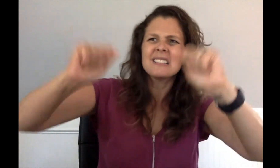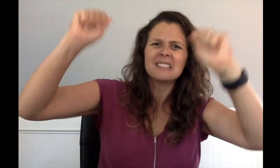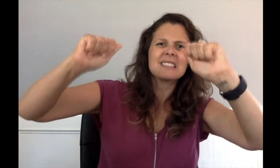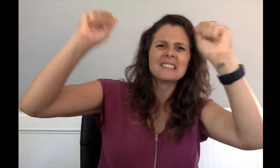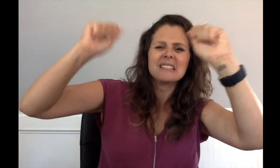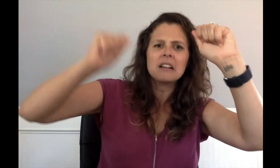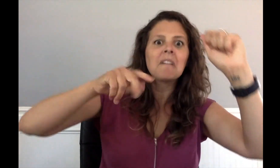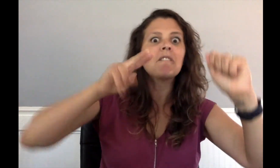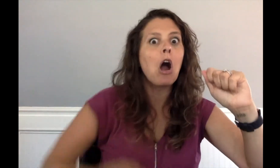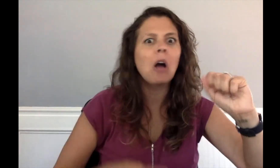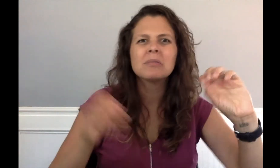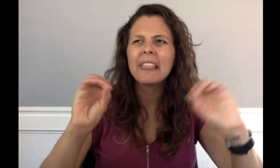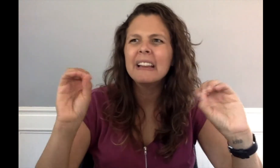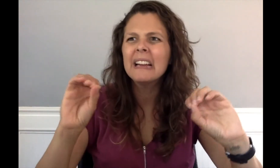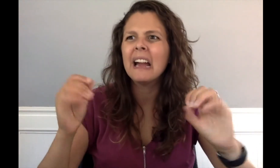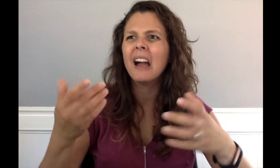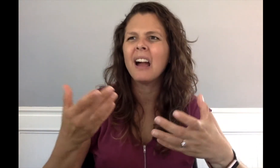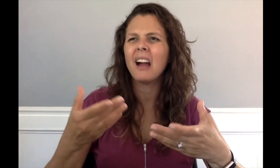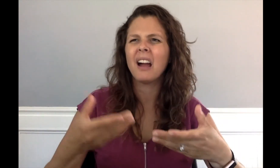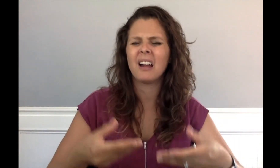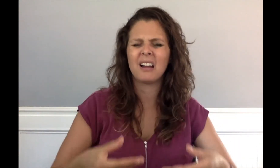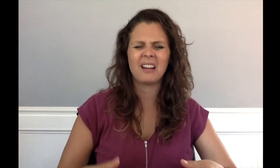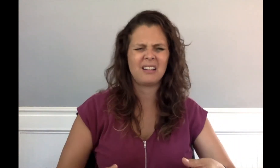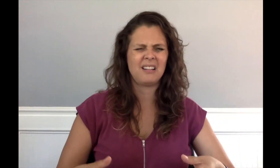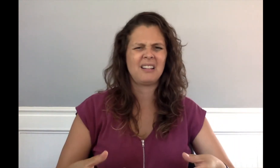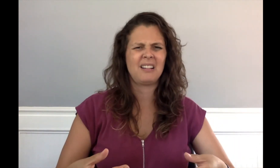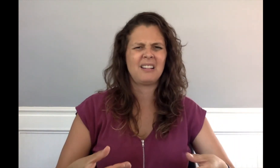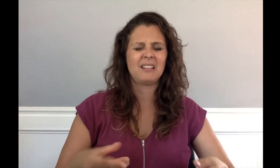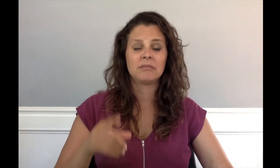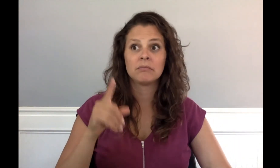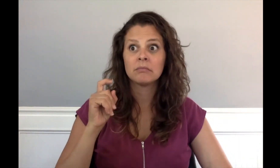She shook it to see if anything fell out. Nothing did.